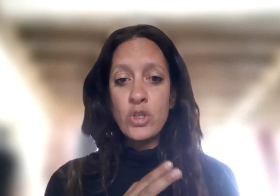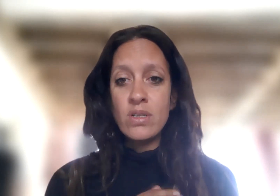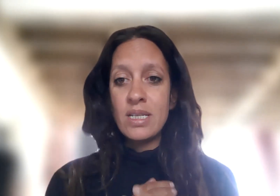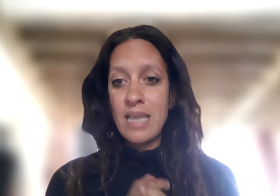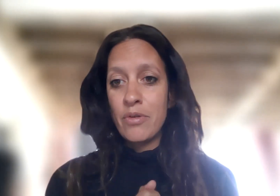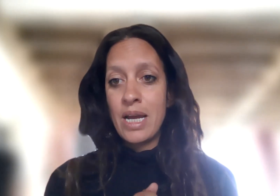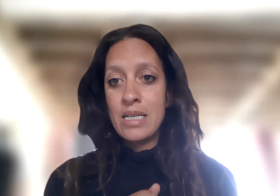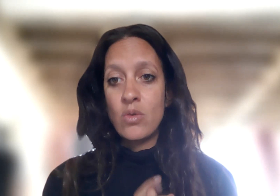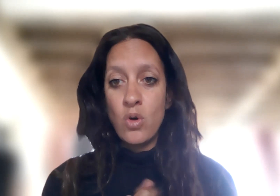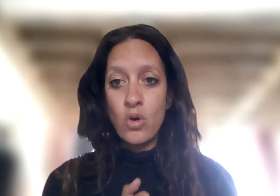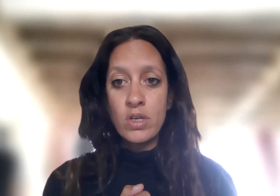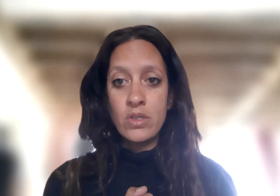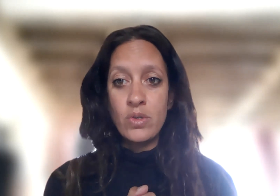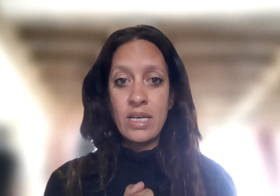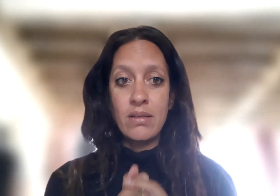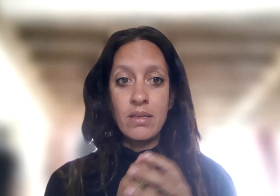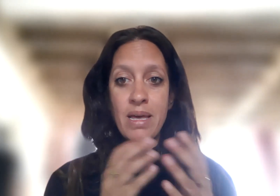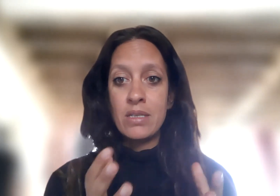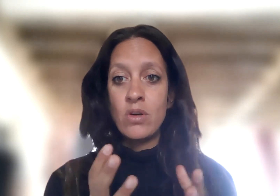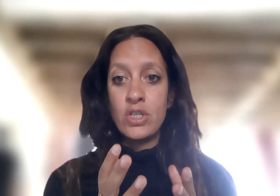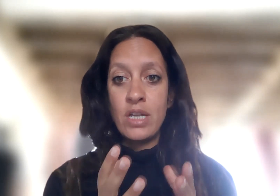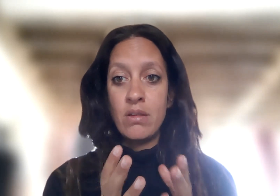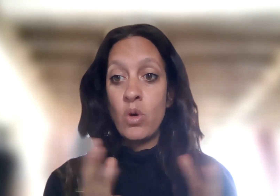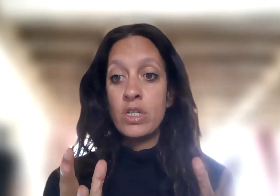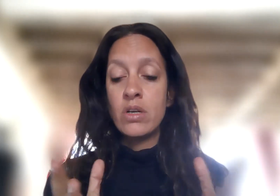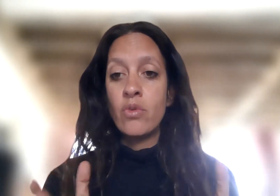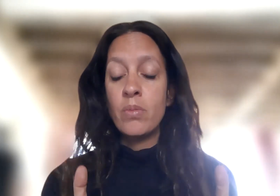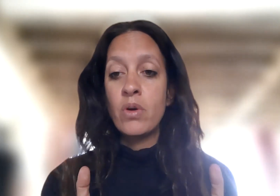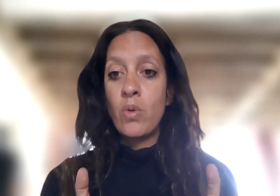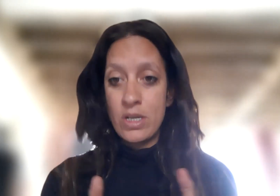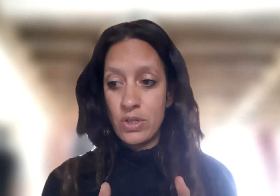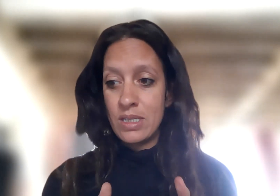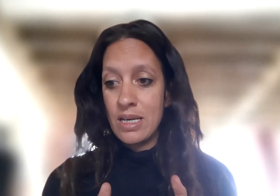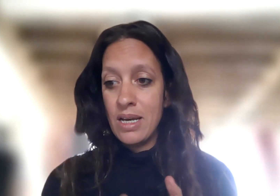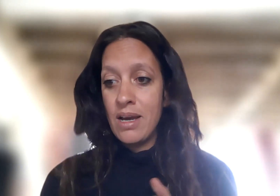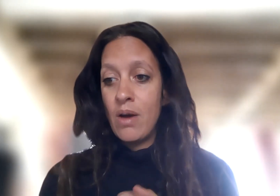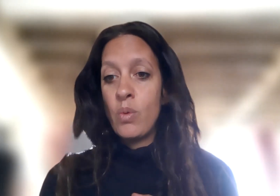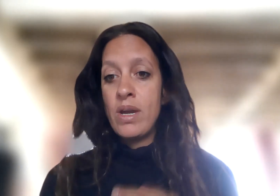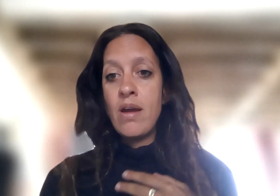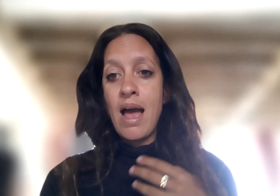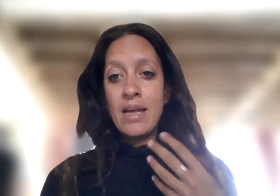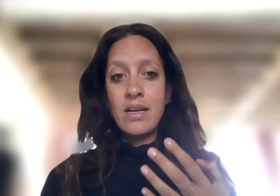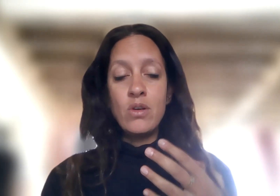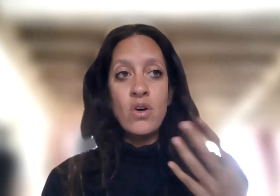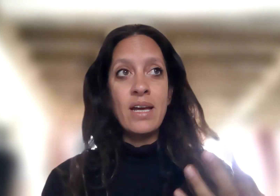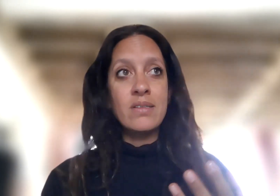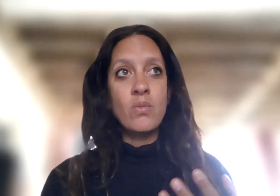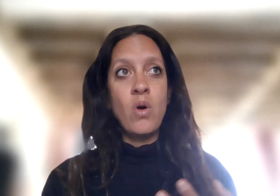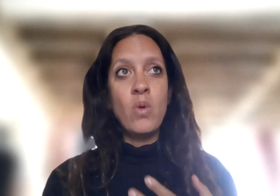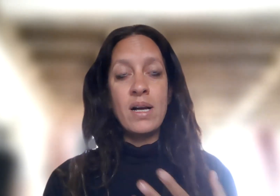inclusion within the WFP context. What we really learned, what has come out of this, it is that we shouldn't desegregate all